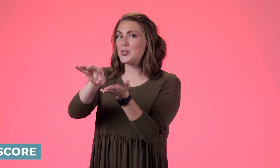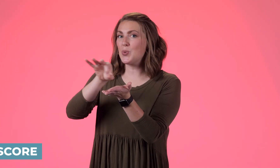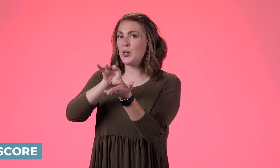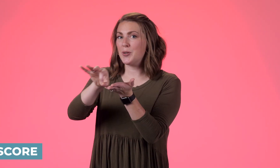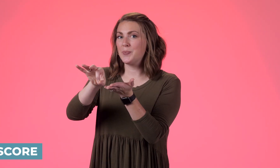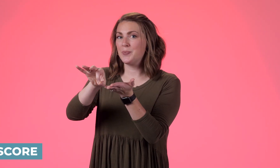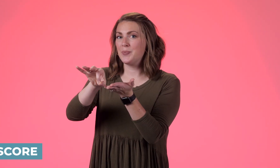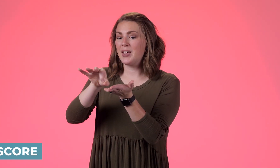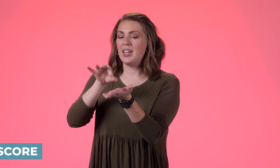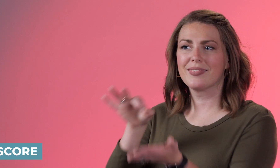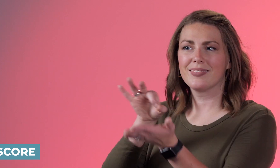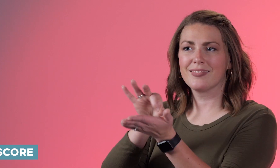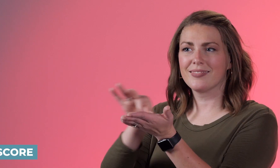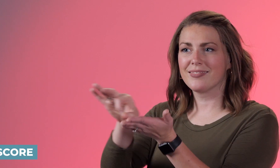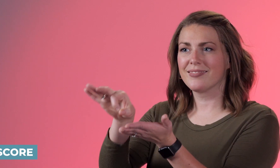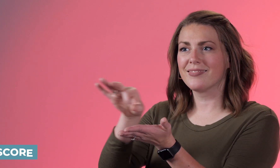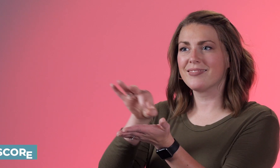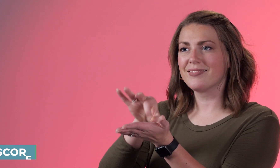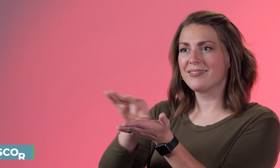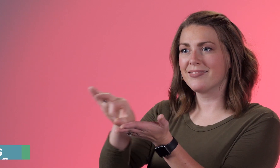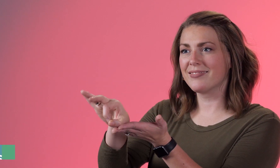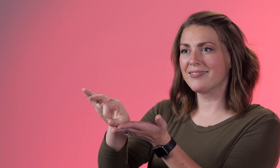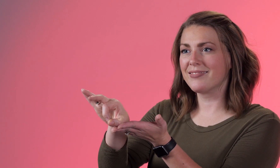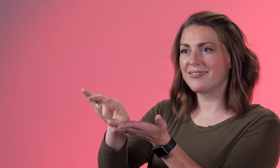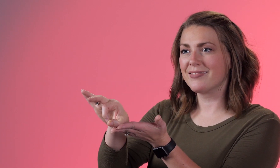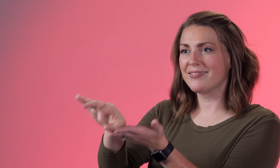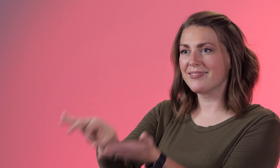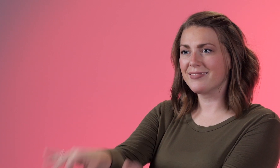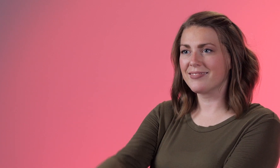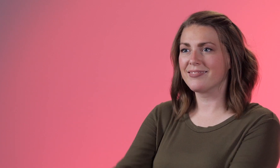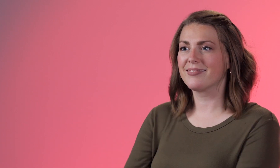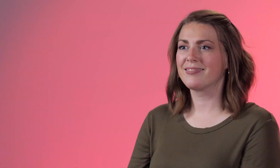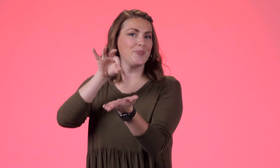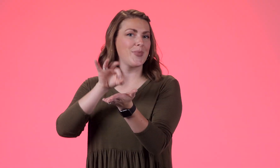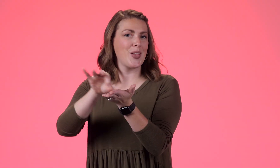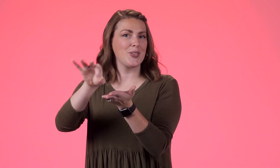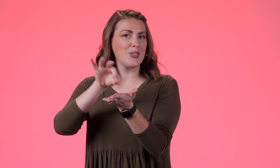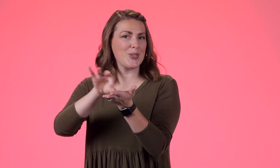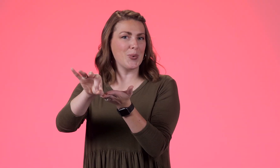SCORE It's the act of counting out something for the score. SCORE